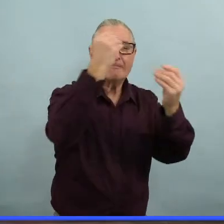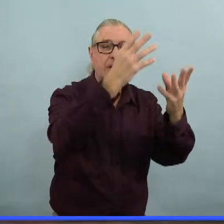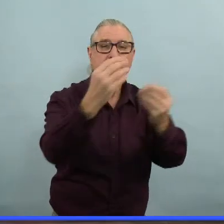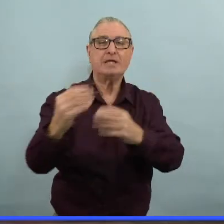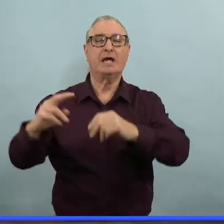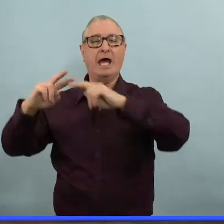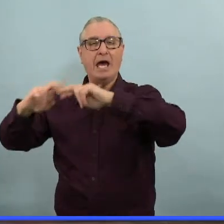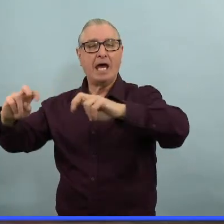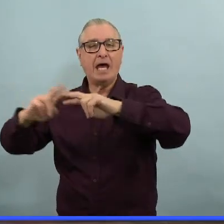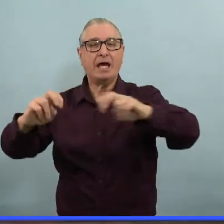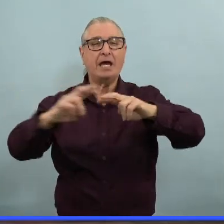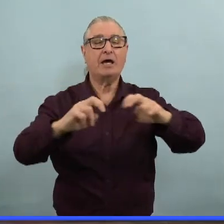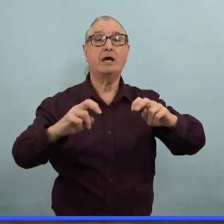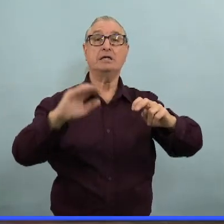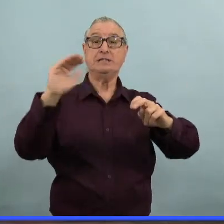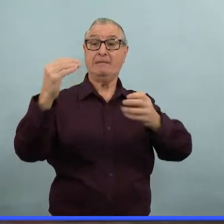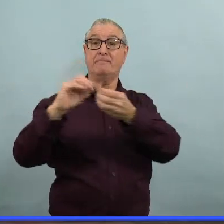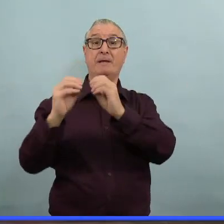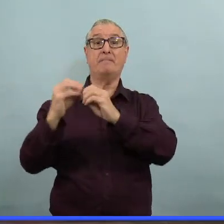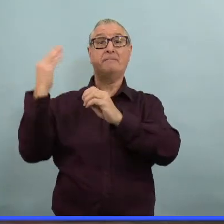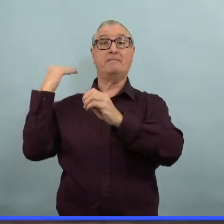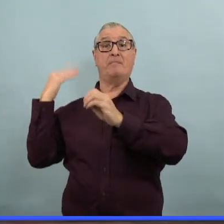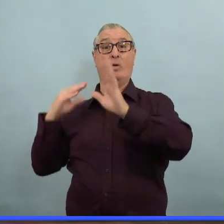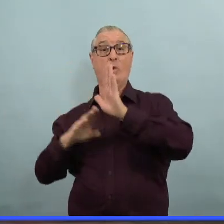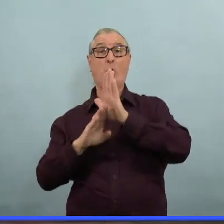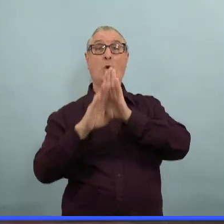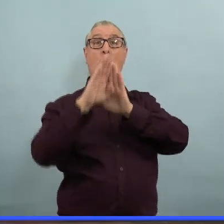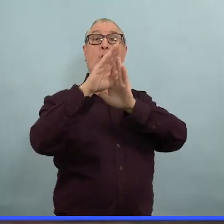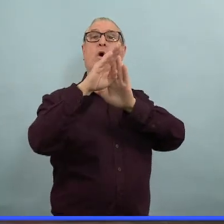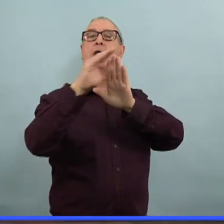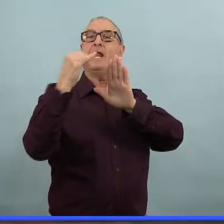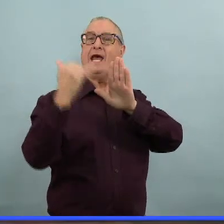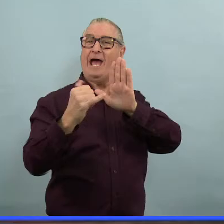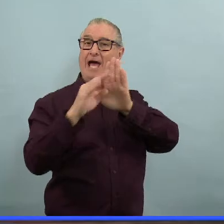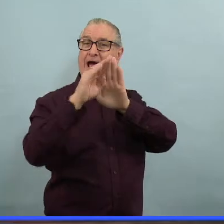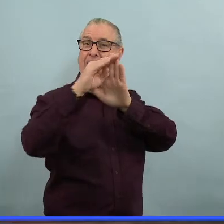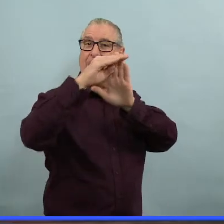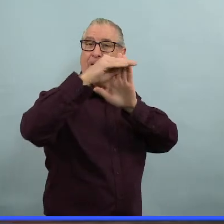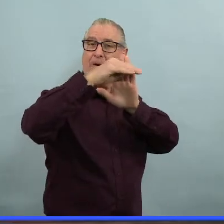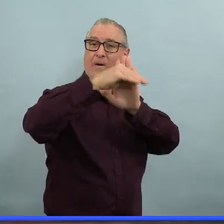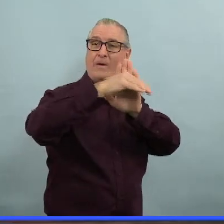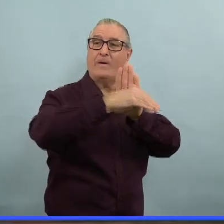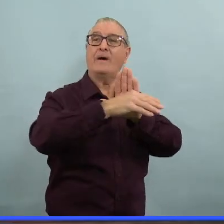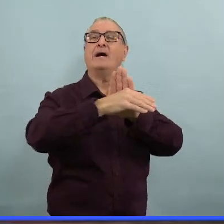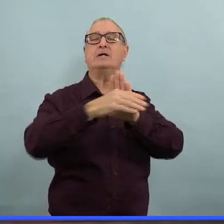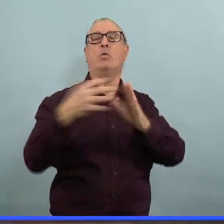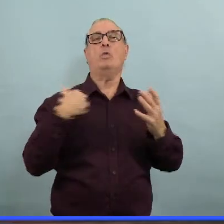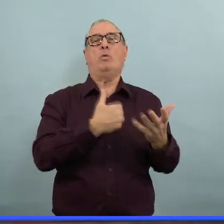or or plateau at the time we needed some more time to look at those at those trends so we